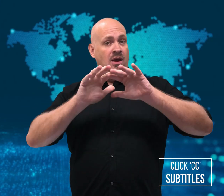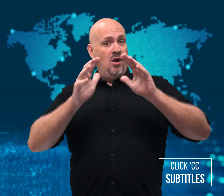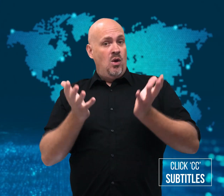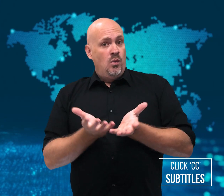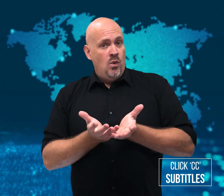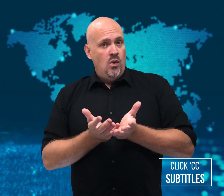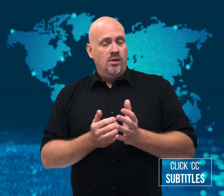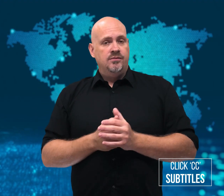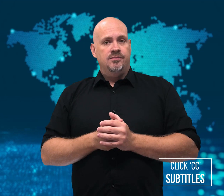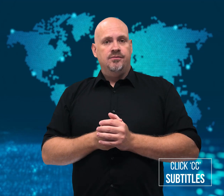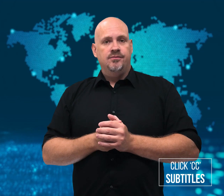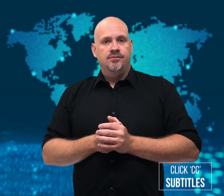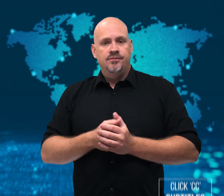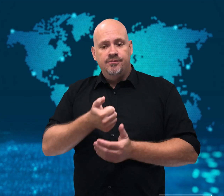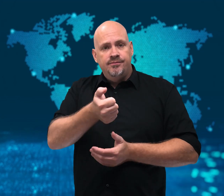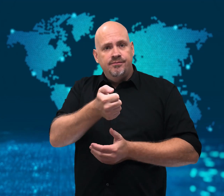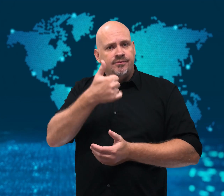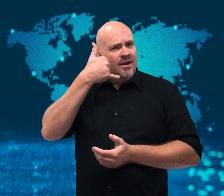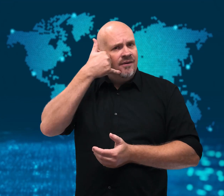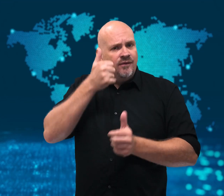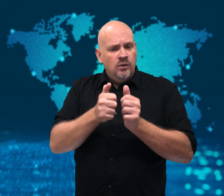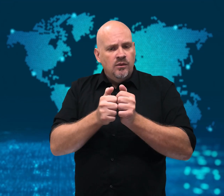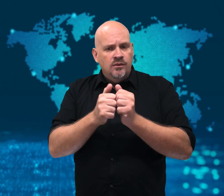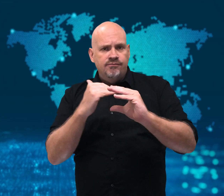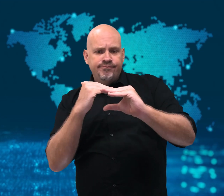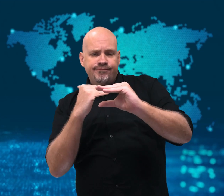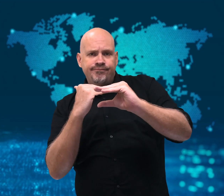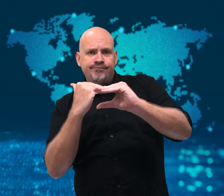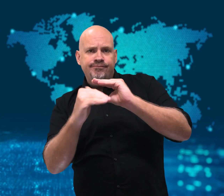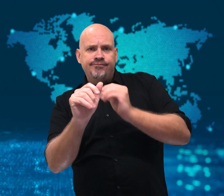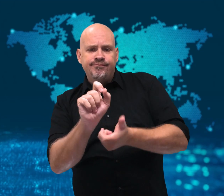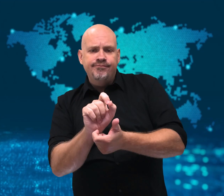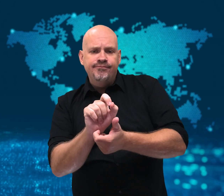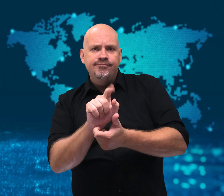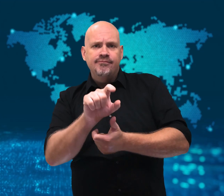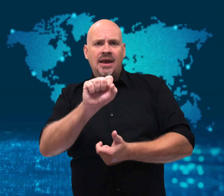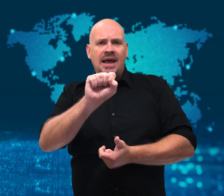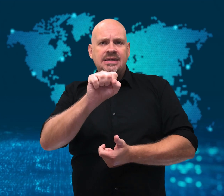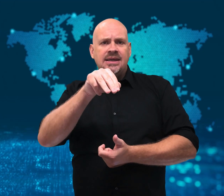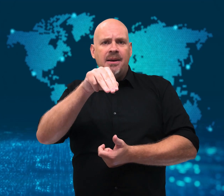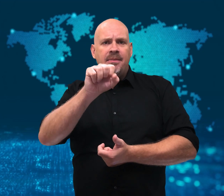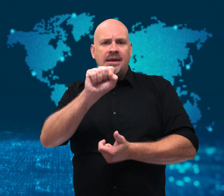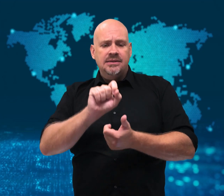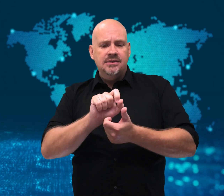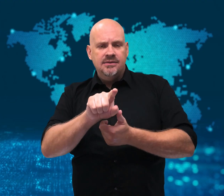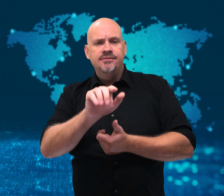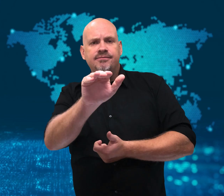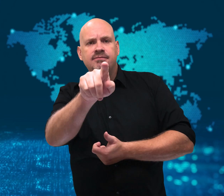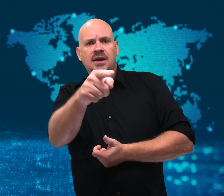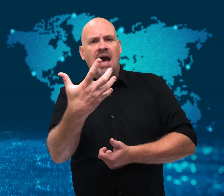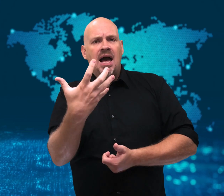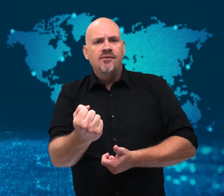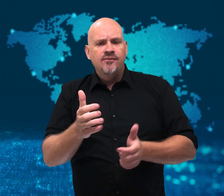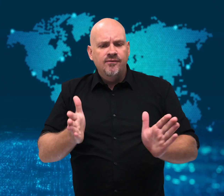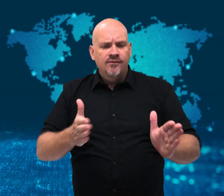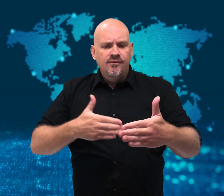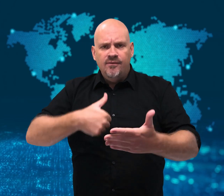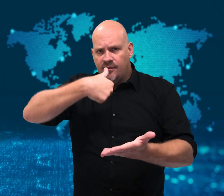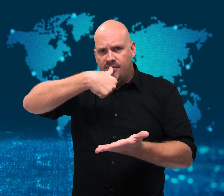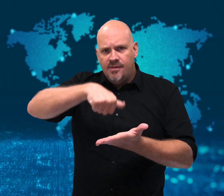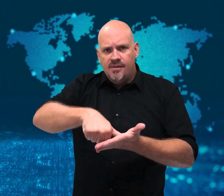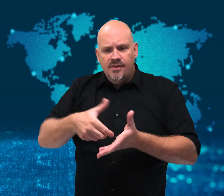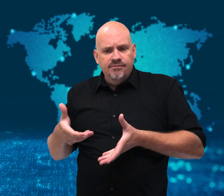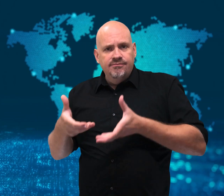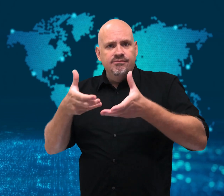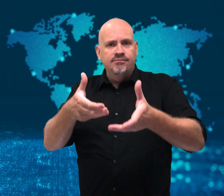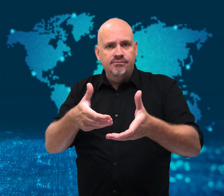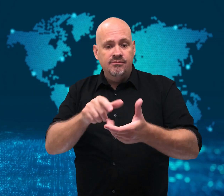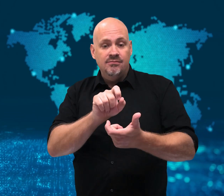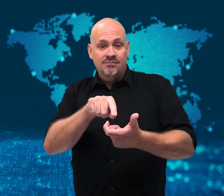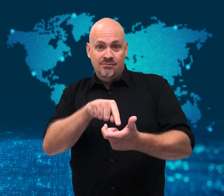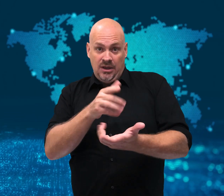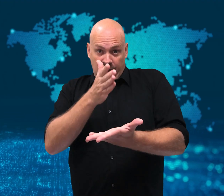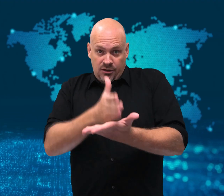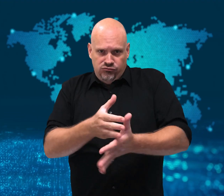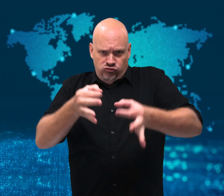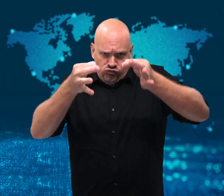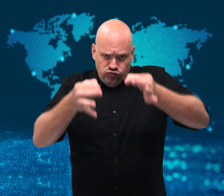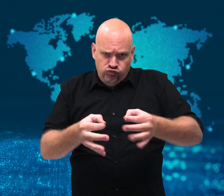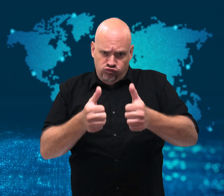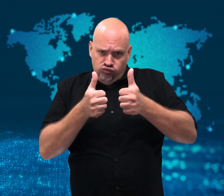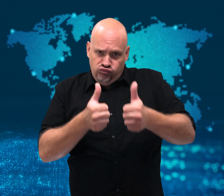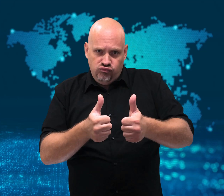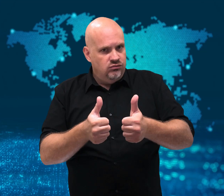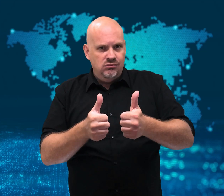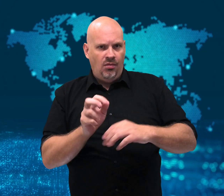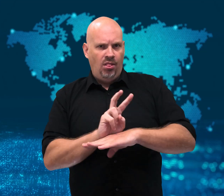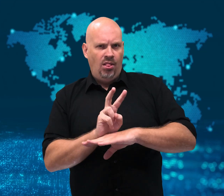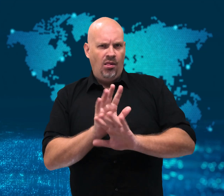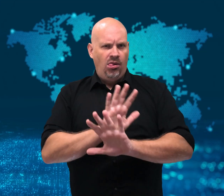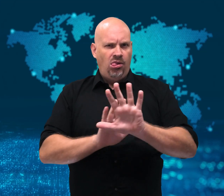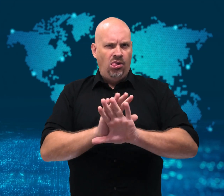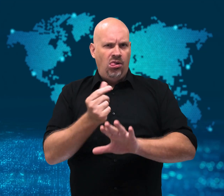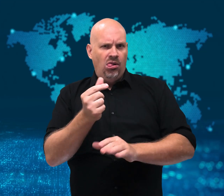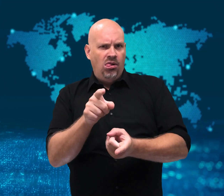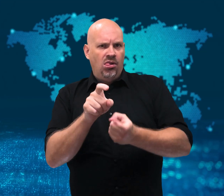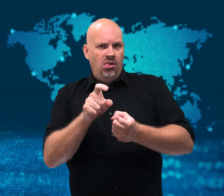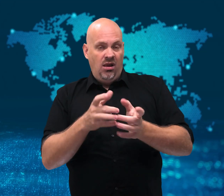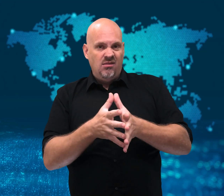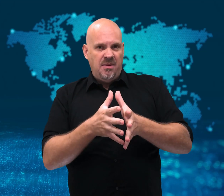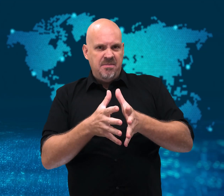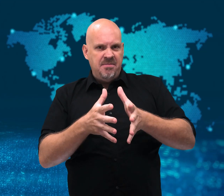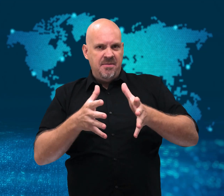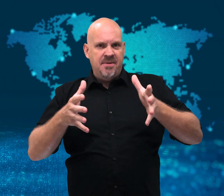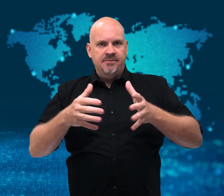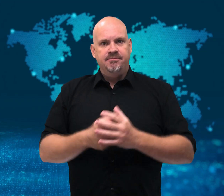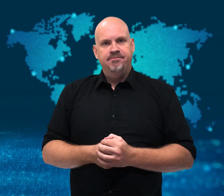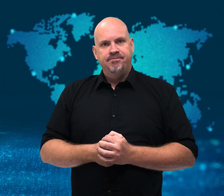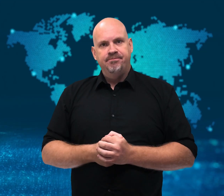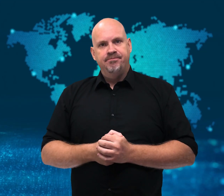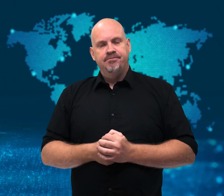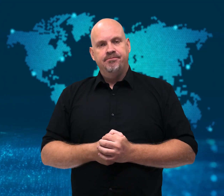Scam delivery texts.